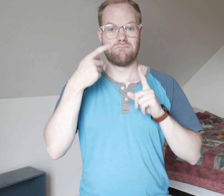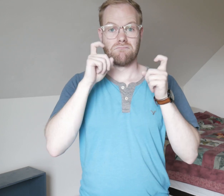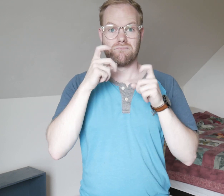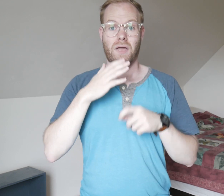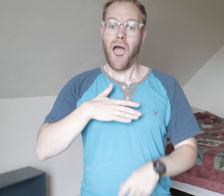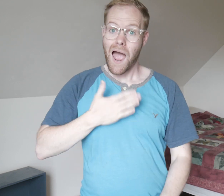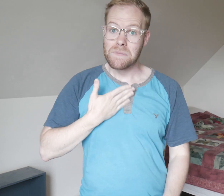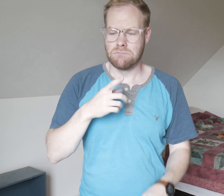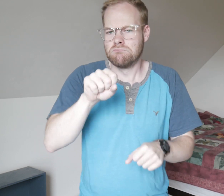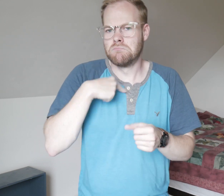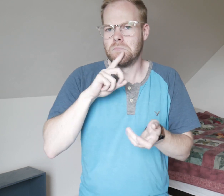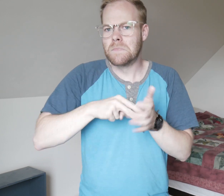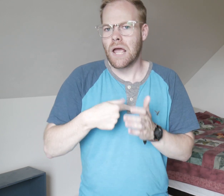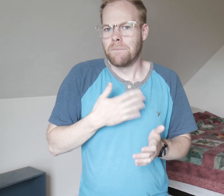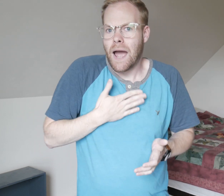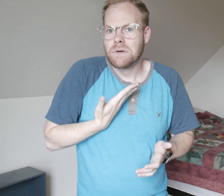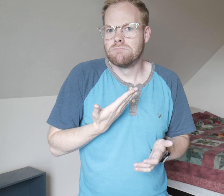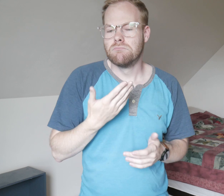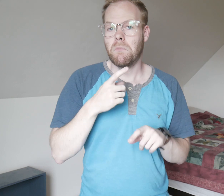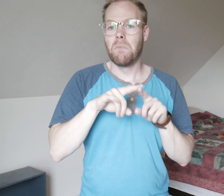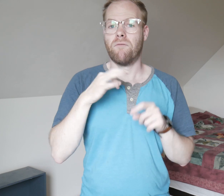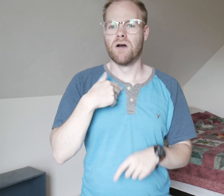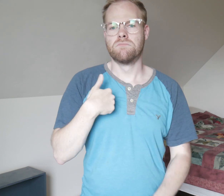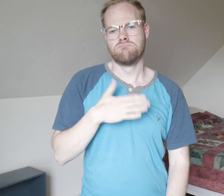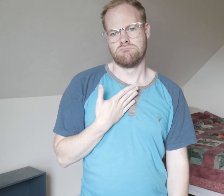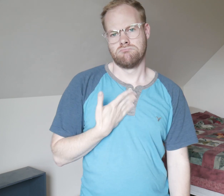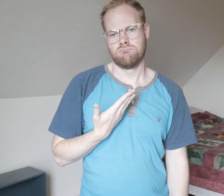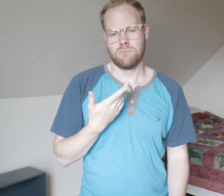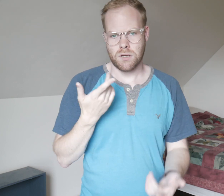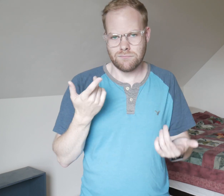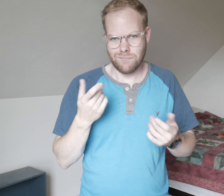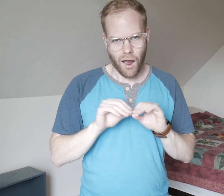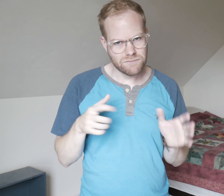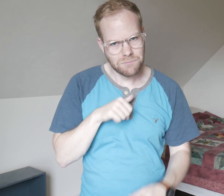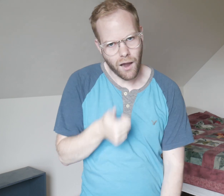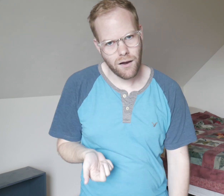Happy! I do mean I'm happy, but if I say happy. Obviously I'm not.